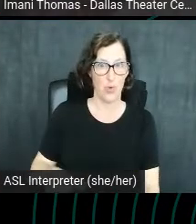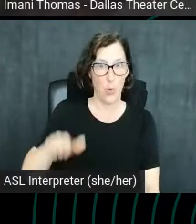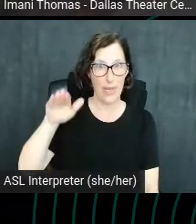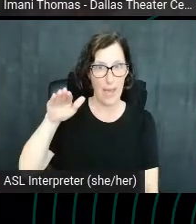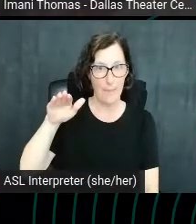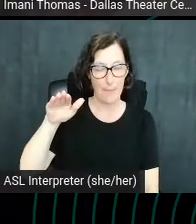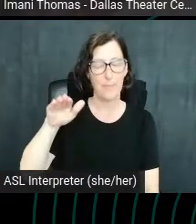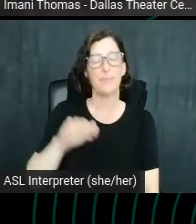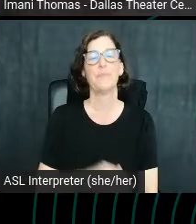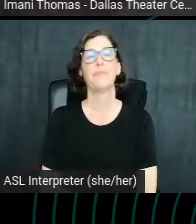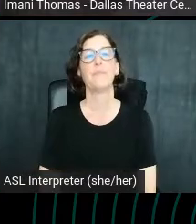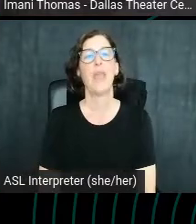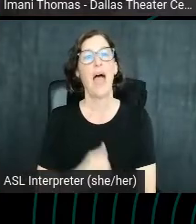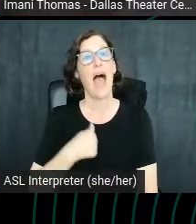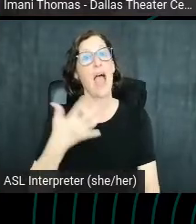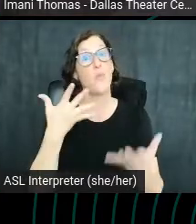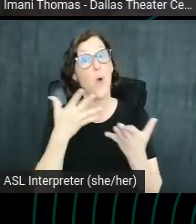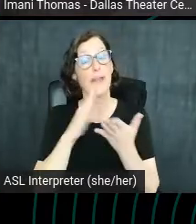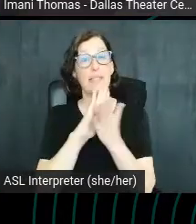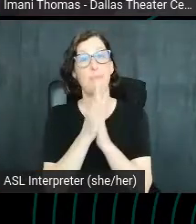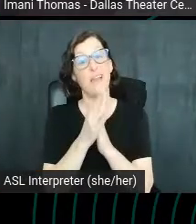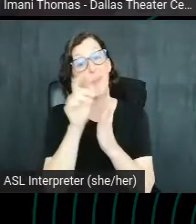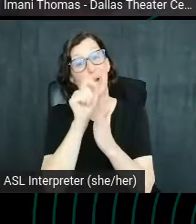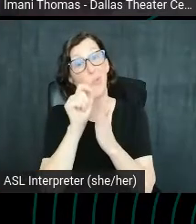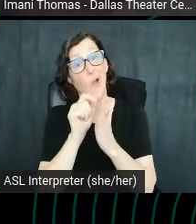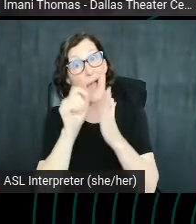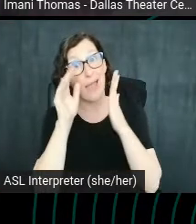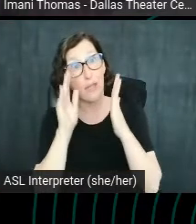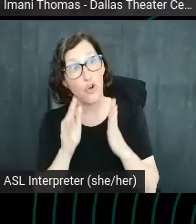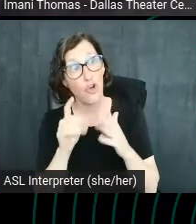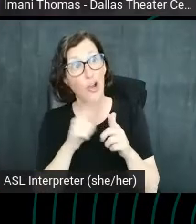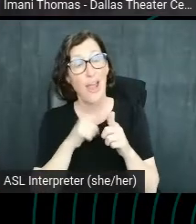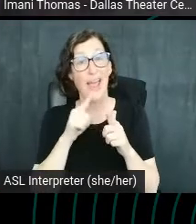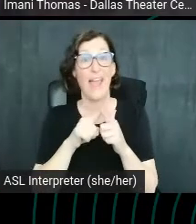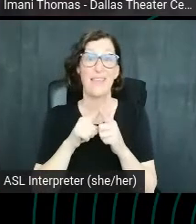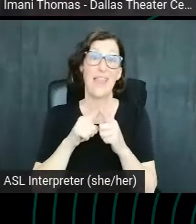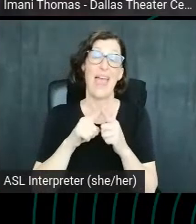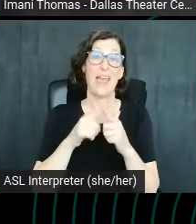I wanted to be a writer, and then a jersey designer, and then a filmmaker,